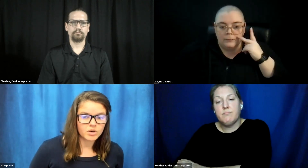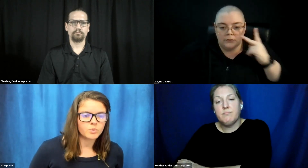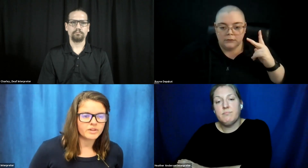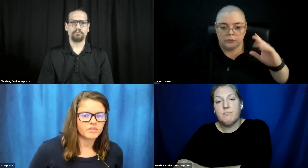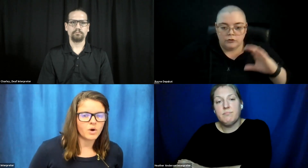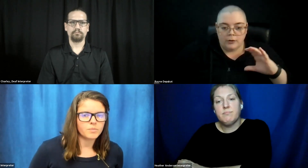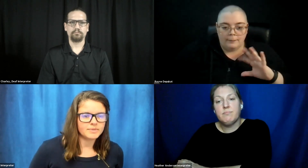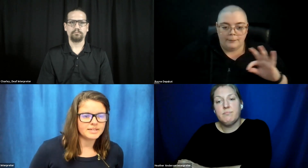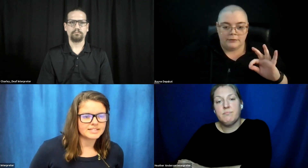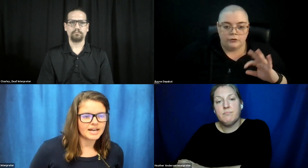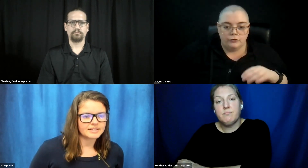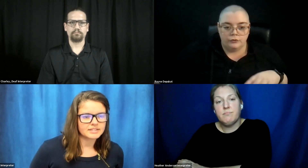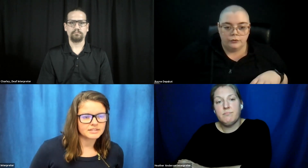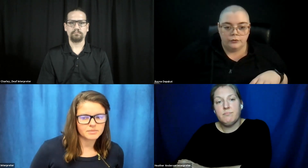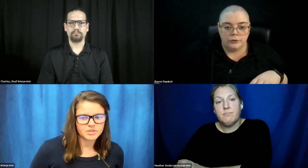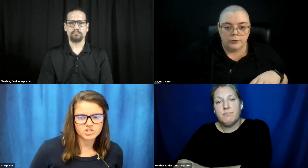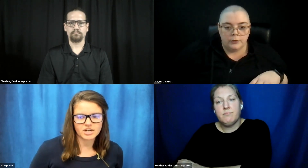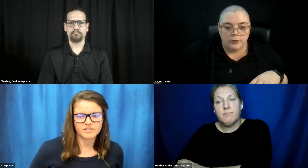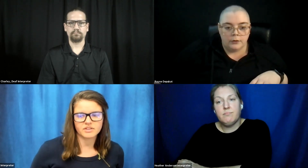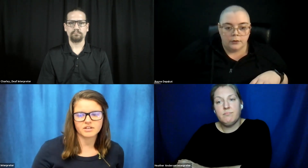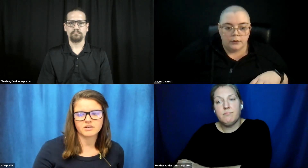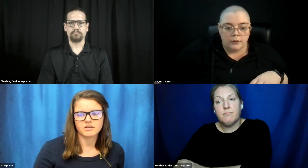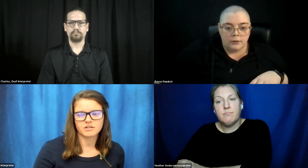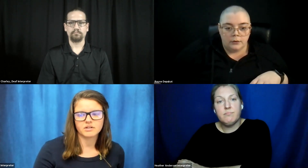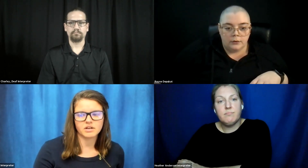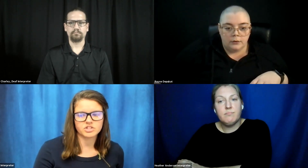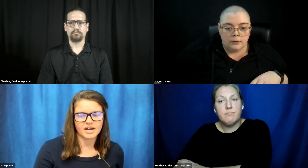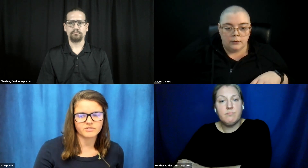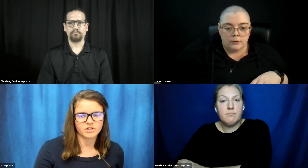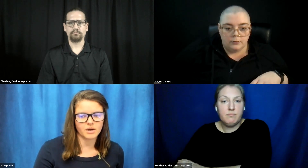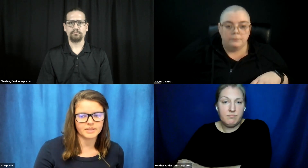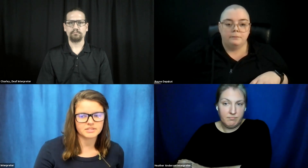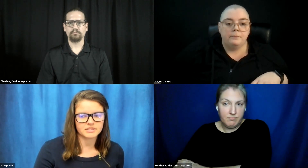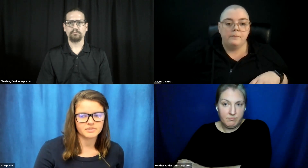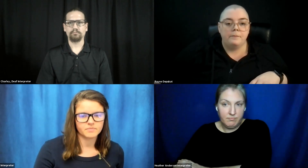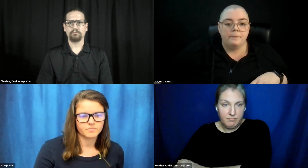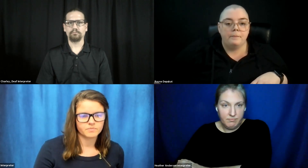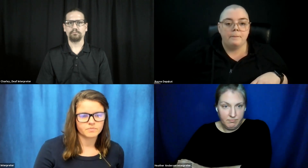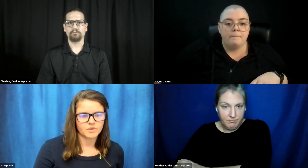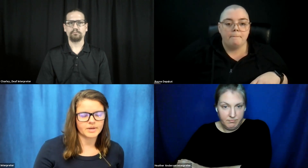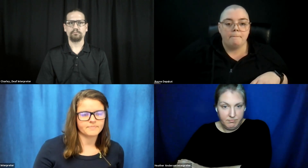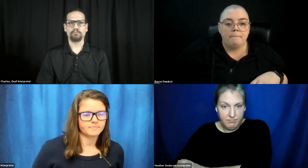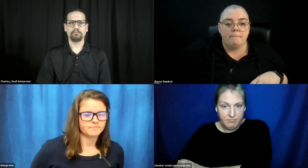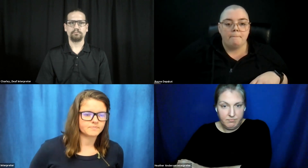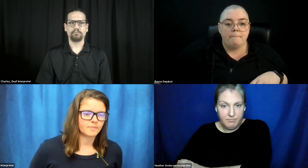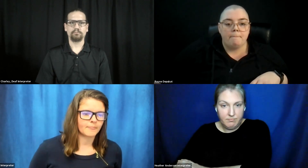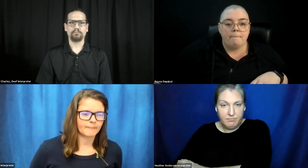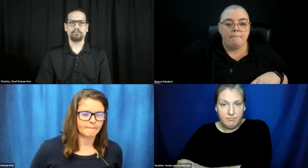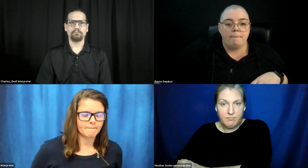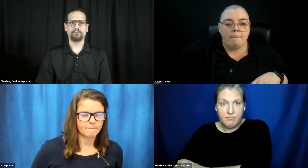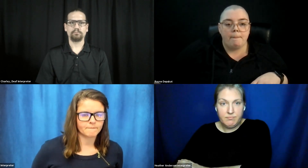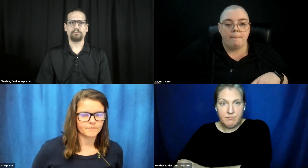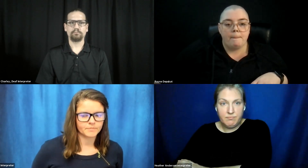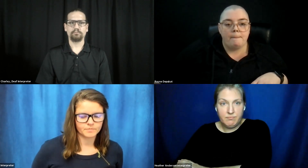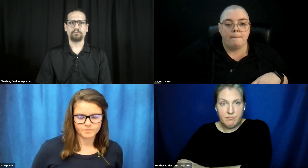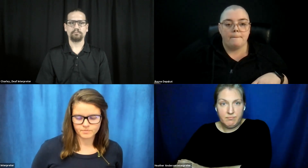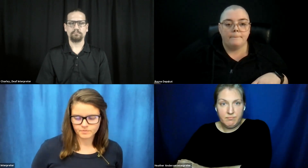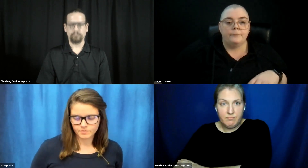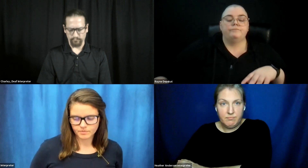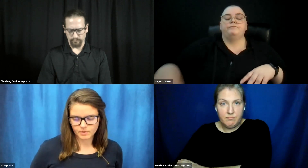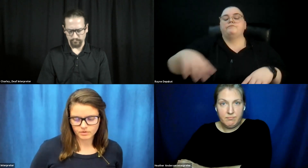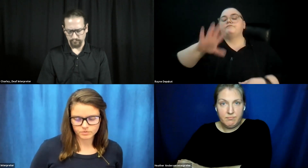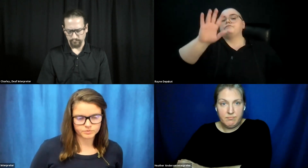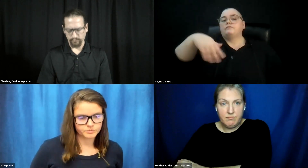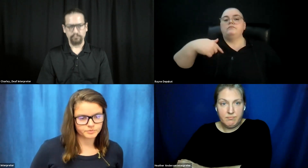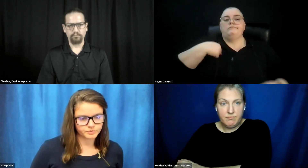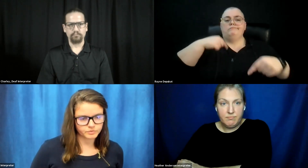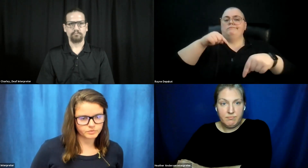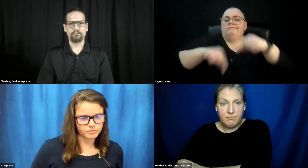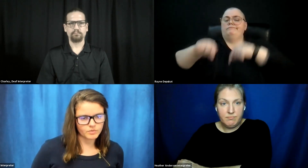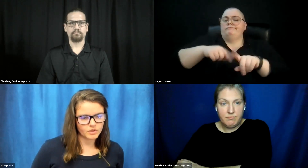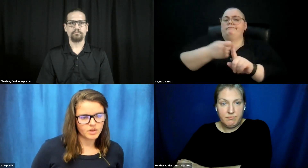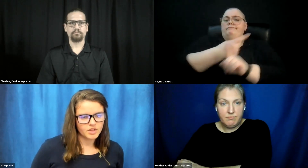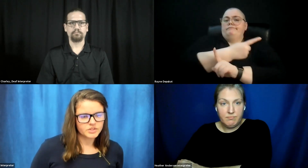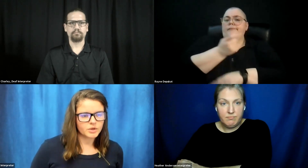would still work with the Open Meetings Act, let me just check the chat for comments.